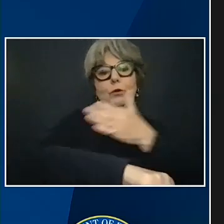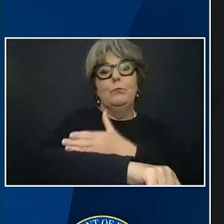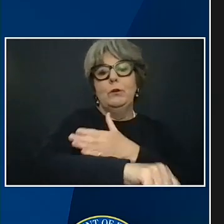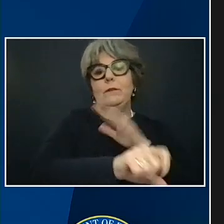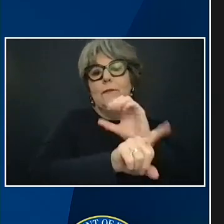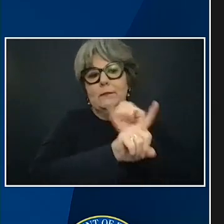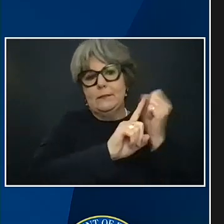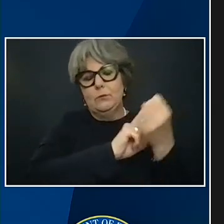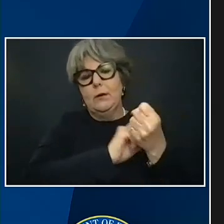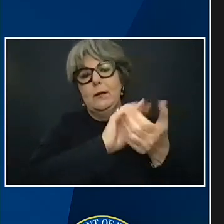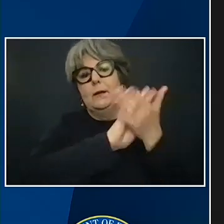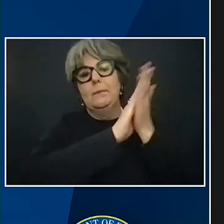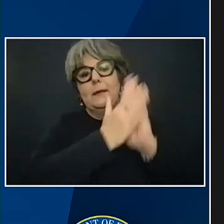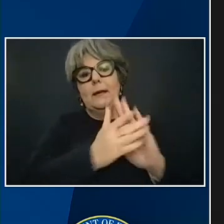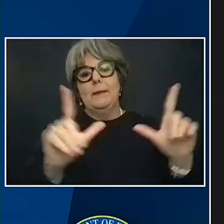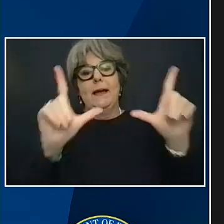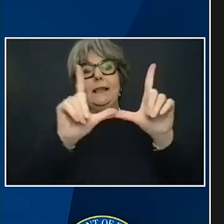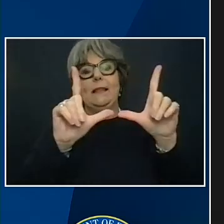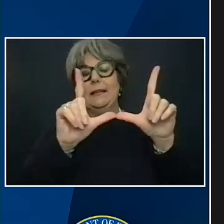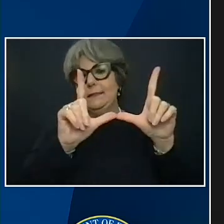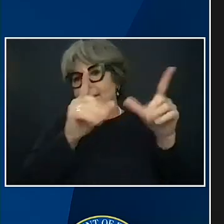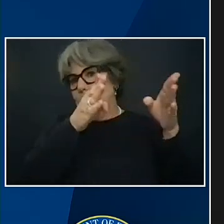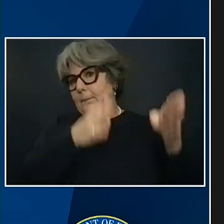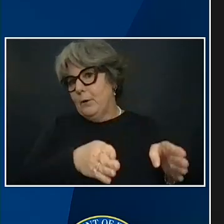becoming a licensee in personal services. Thank you.